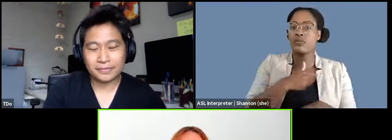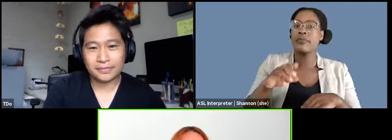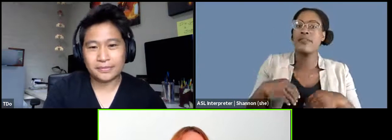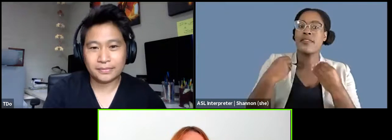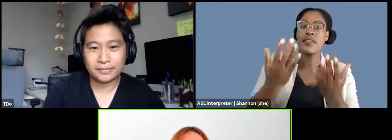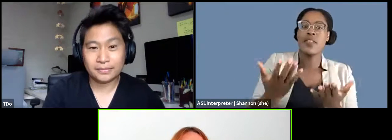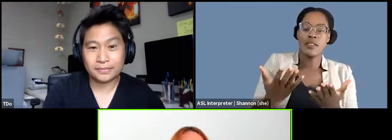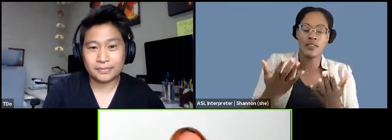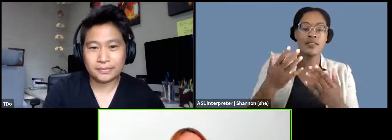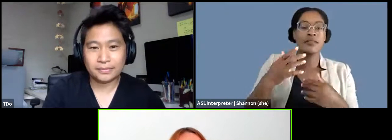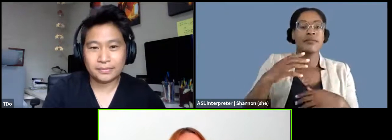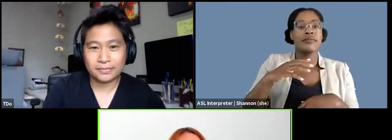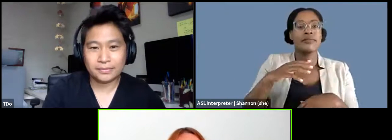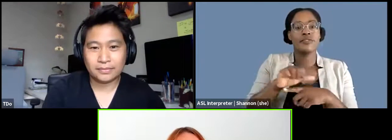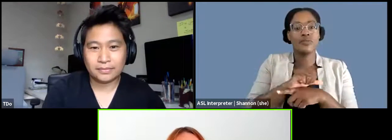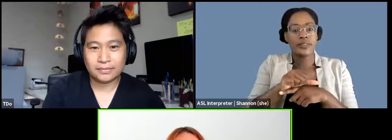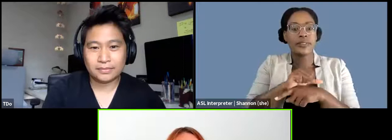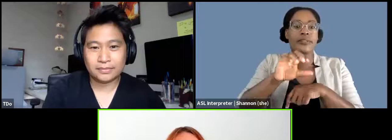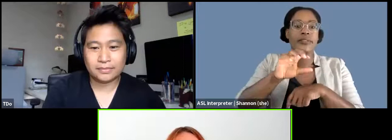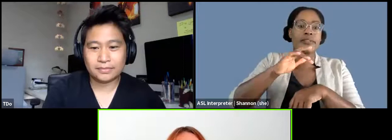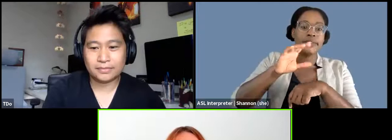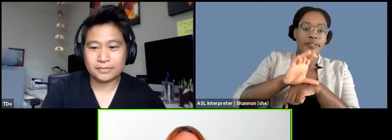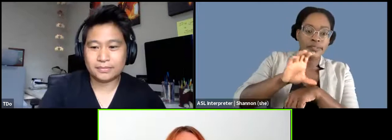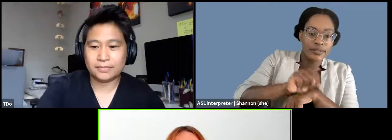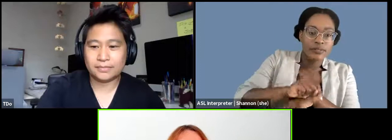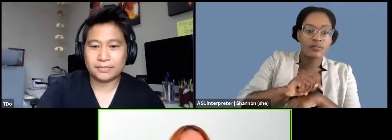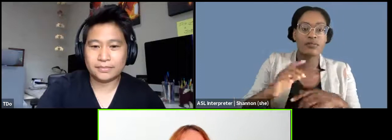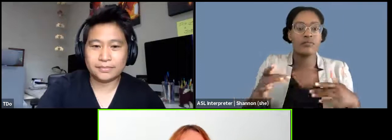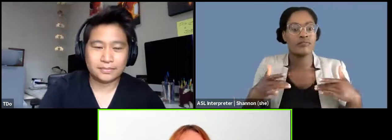and to understand tangible actions we can all take to make a difference in the world.